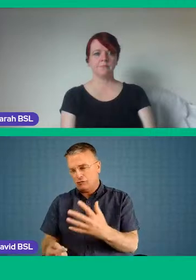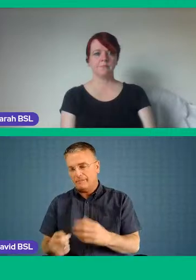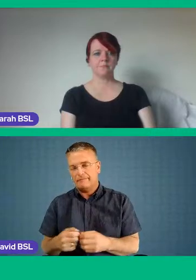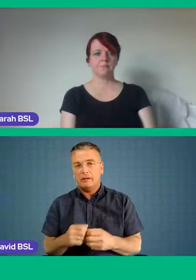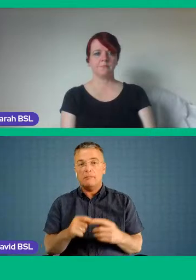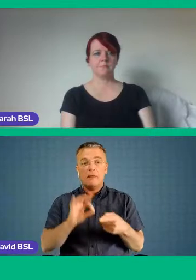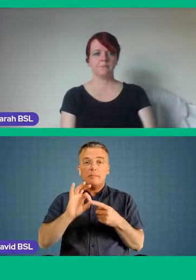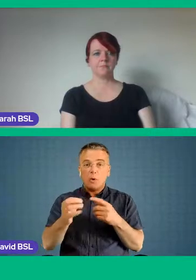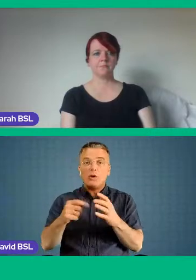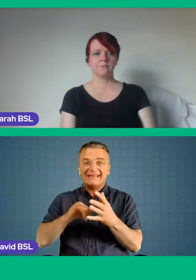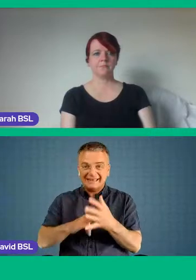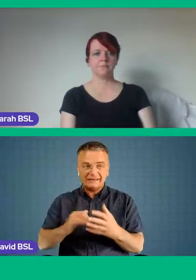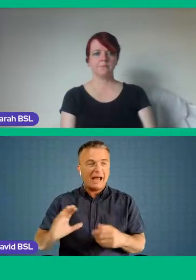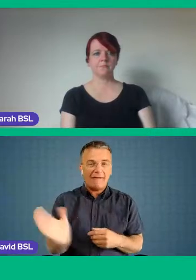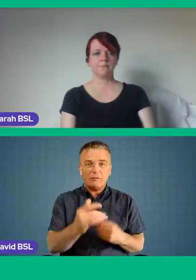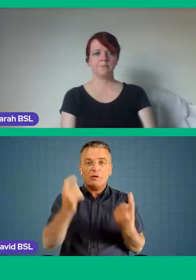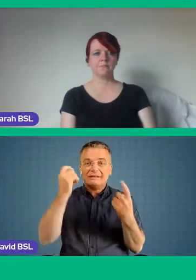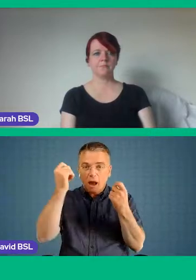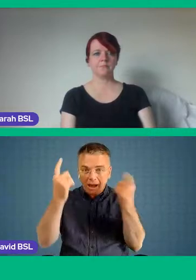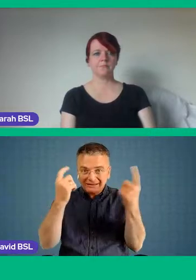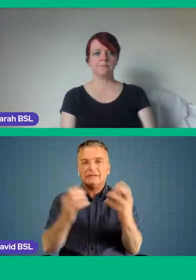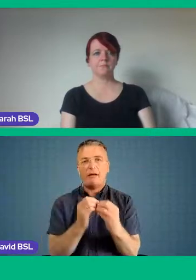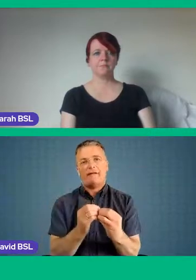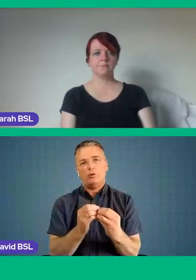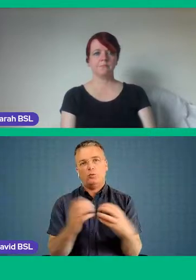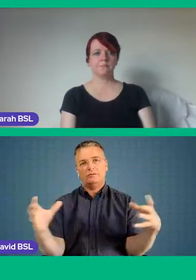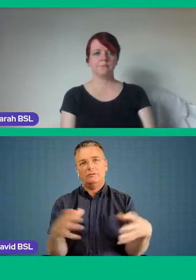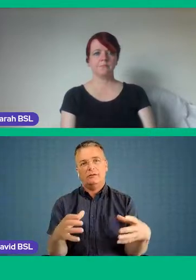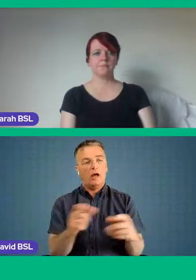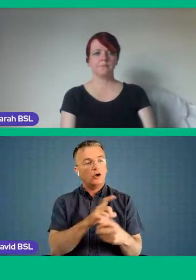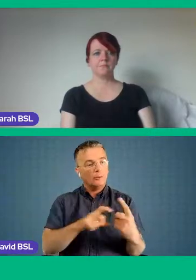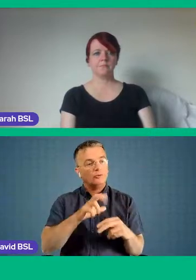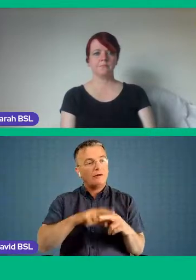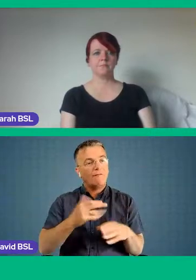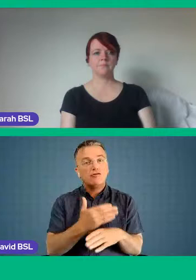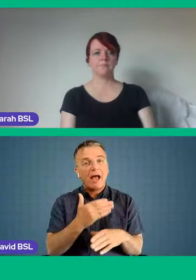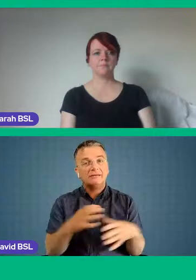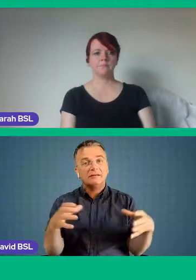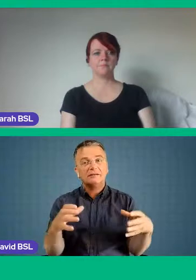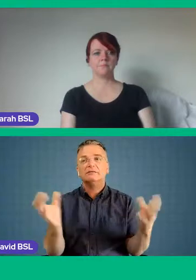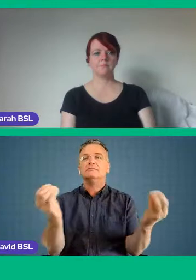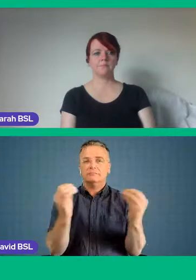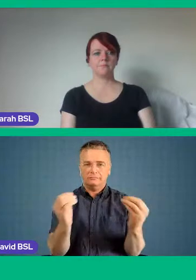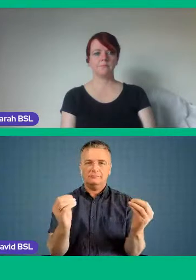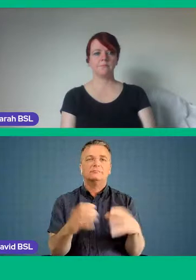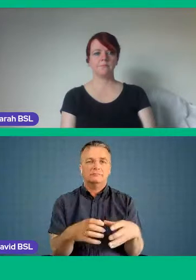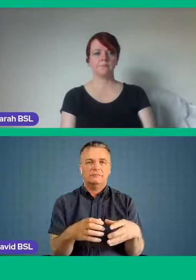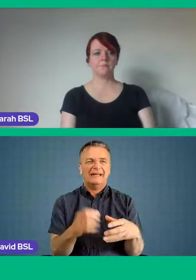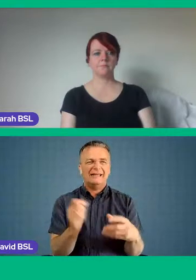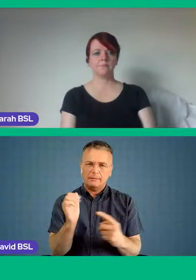of the trees et cetera, but I think the point is that everybody's ideas are valued and as a